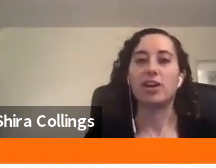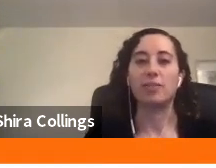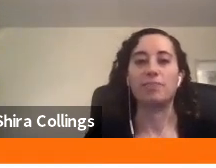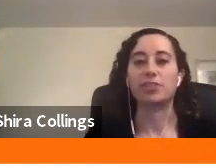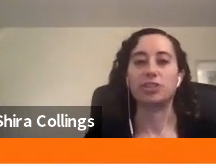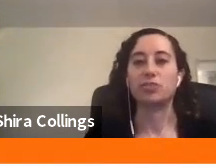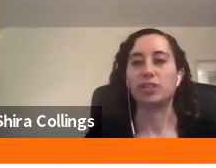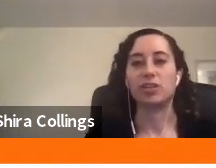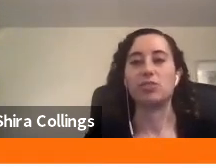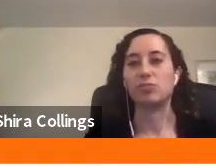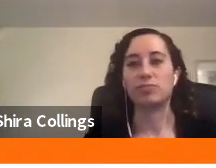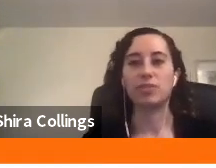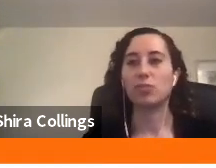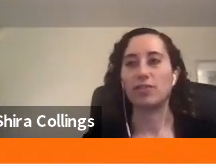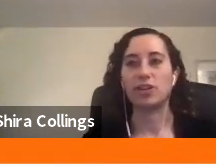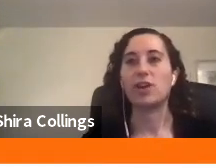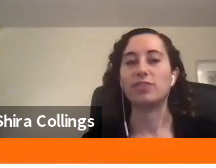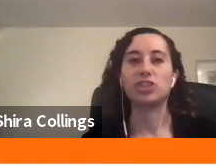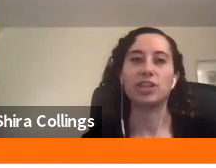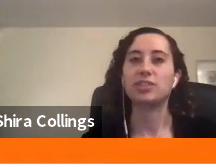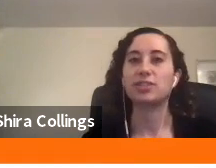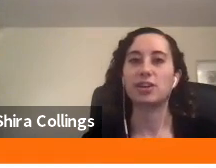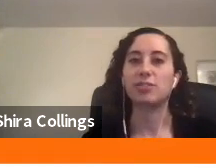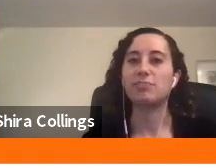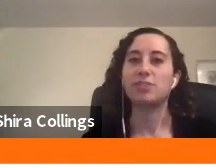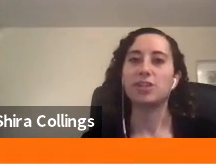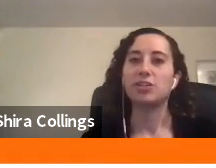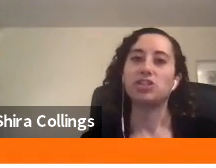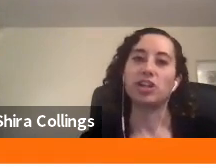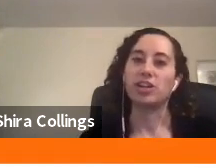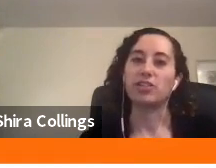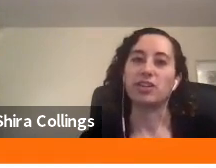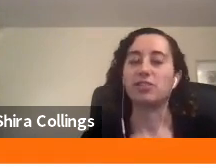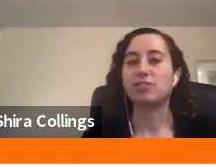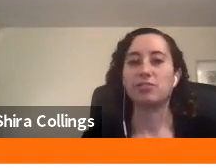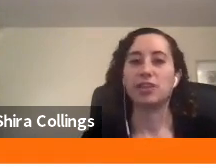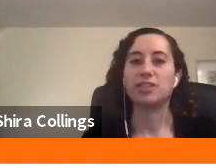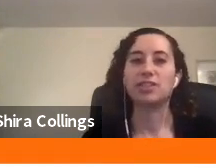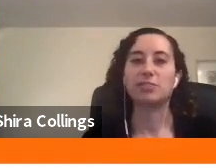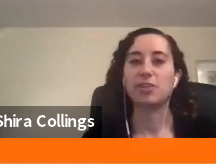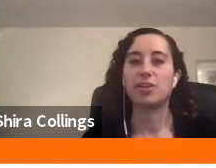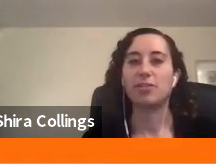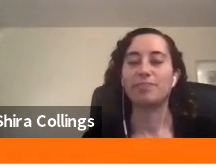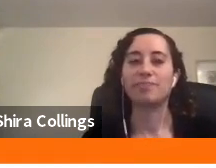weight stigma and eating disorders you hear in your workplace, school or every day life.